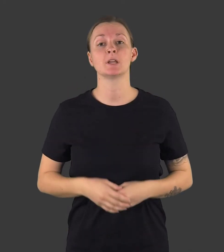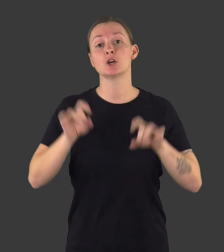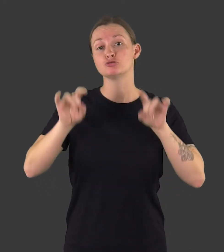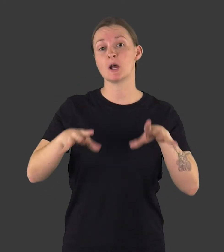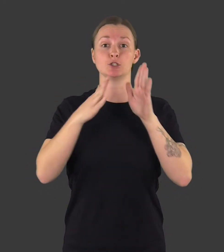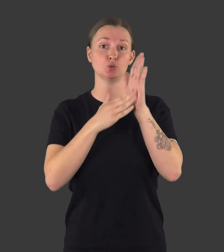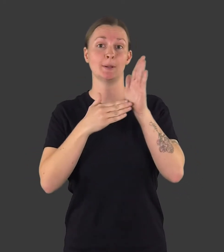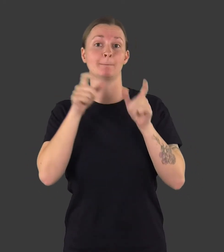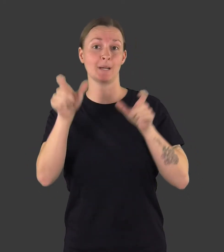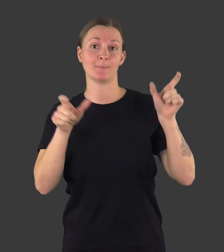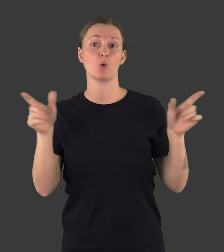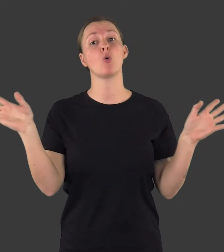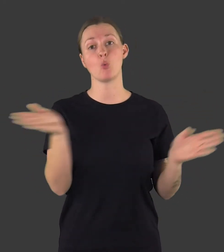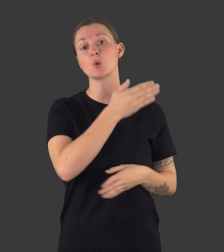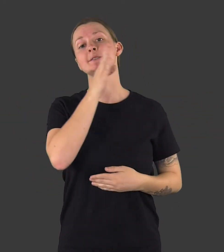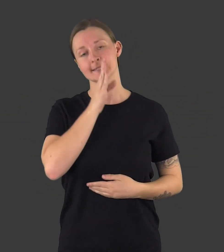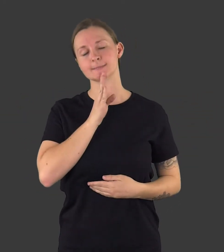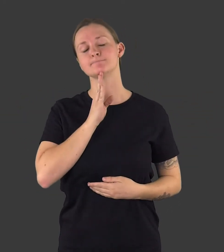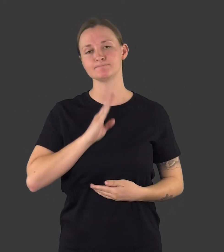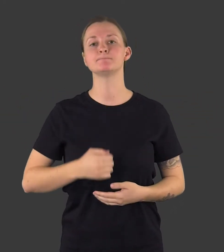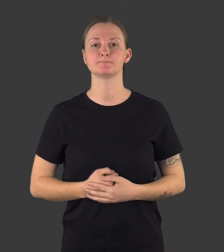New Zealanders and Australians alike mourned.